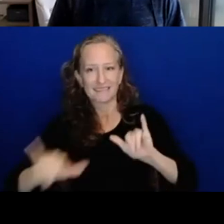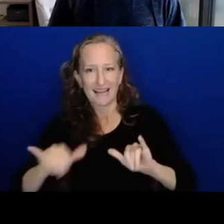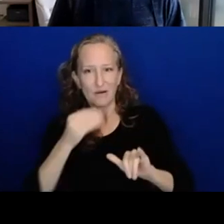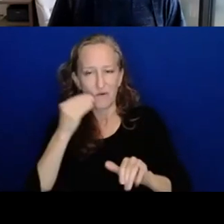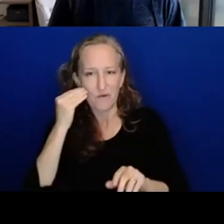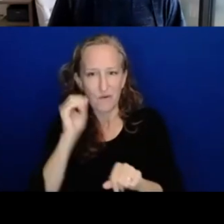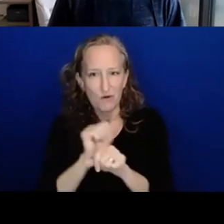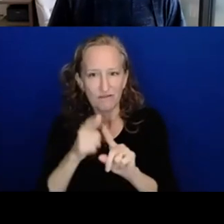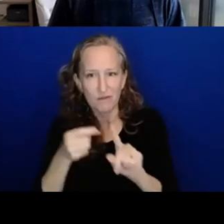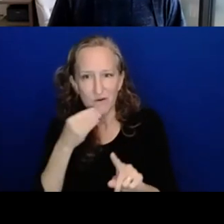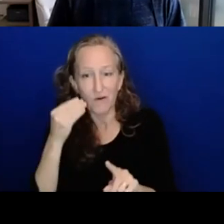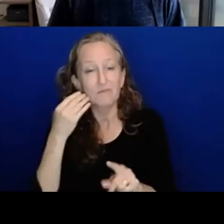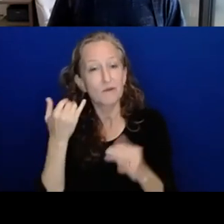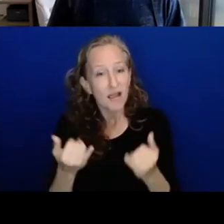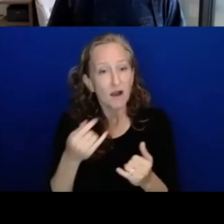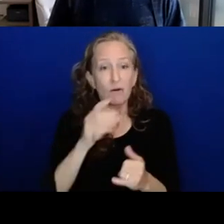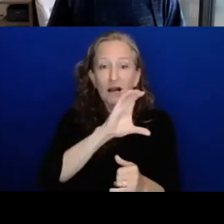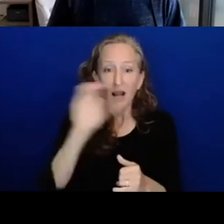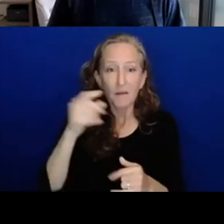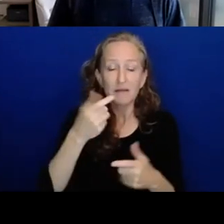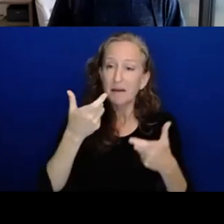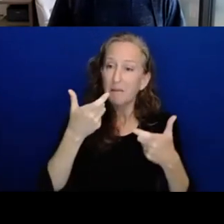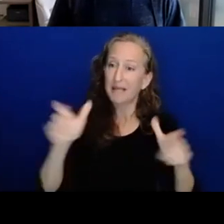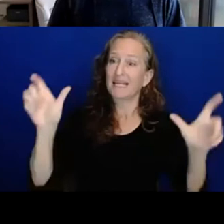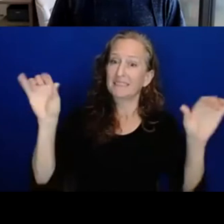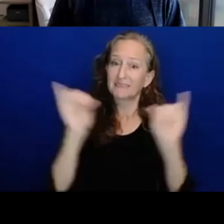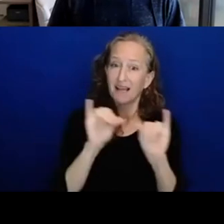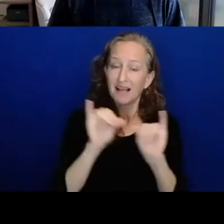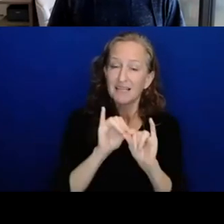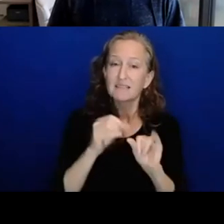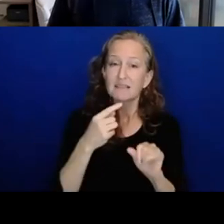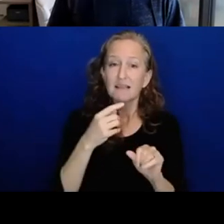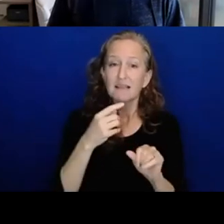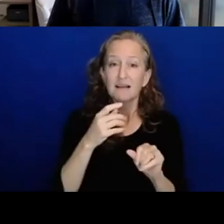of significant size ever claims again that it's an undue burden for a single individual